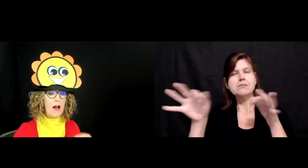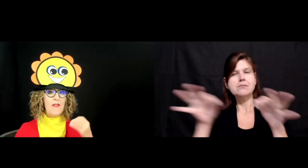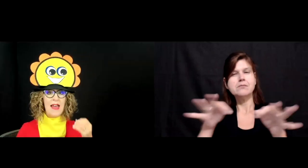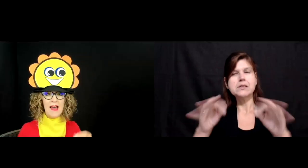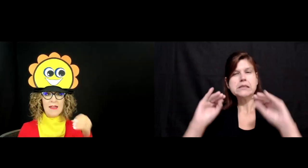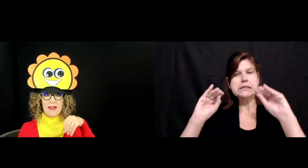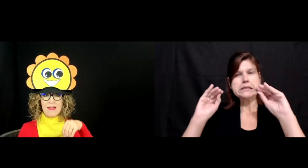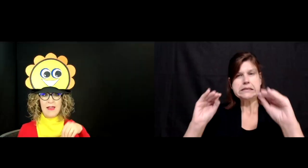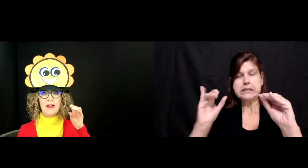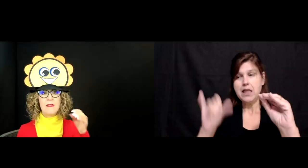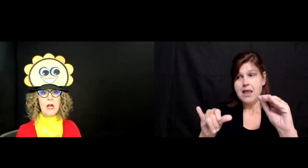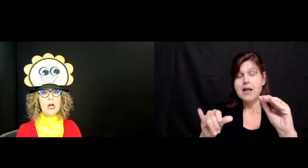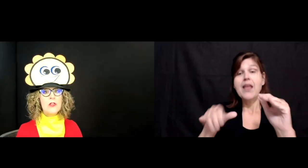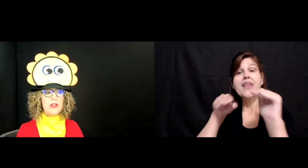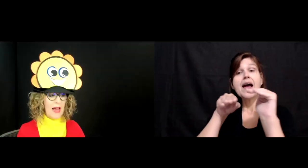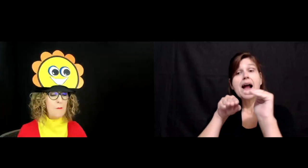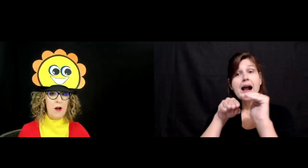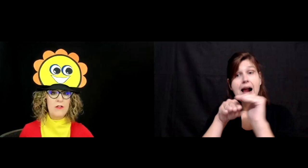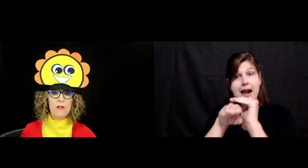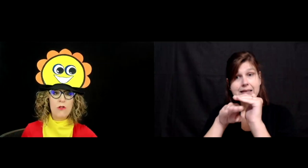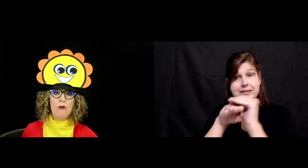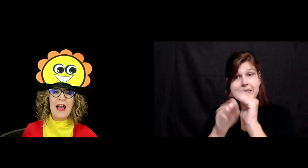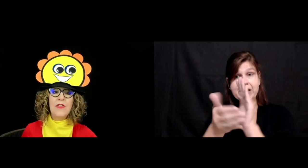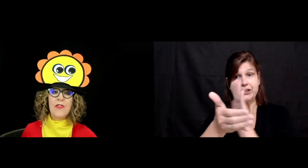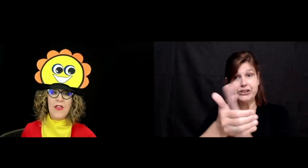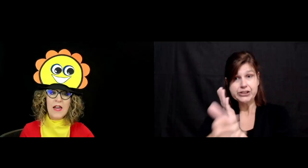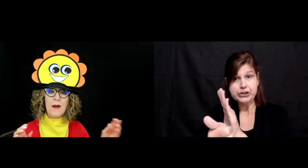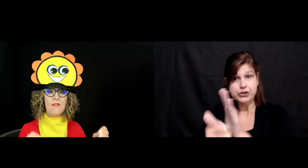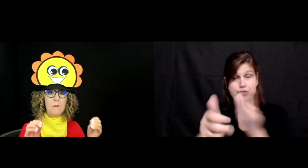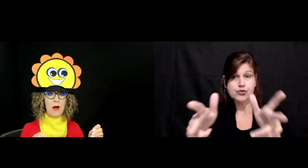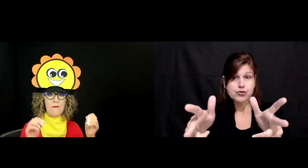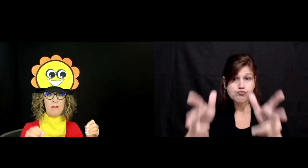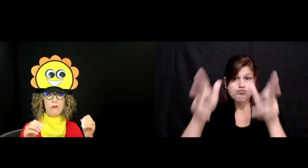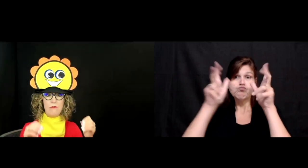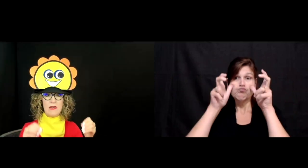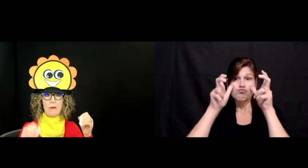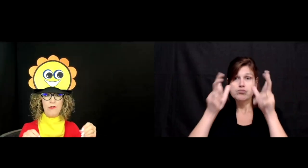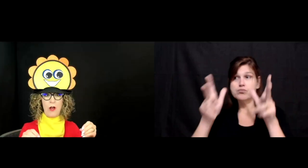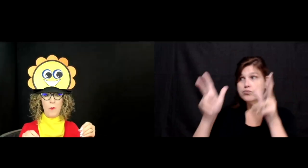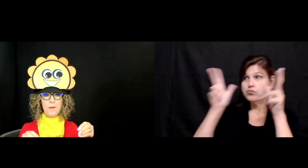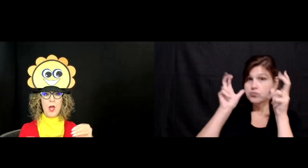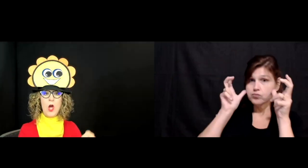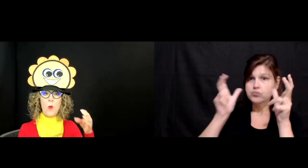They are the access skills to take part in story. And the thing about "The Marvin's Story Time Show,"